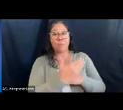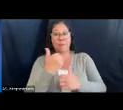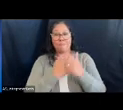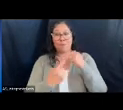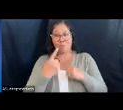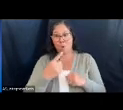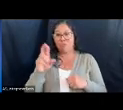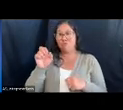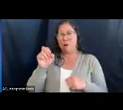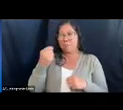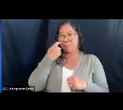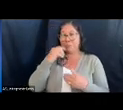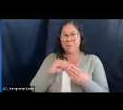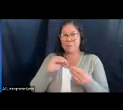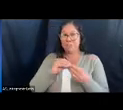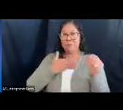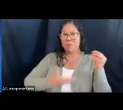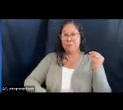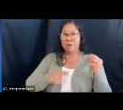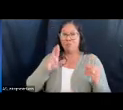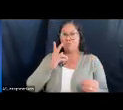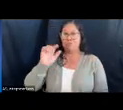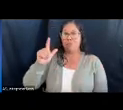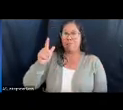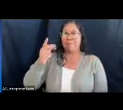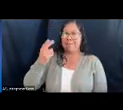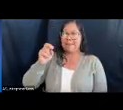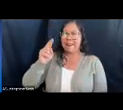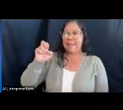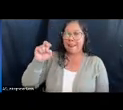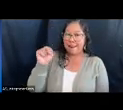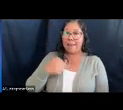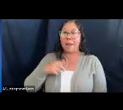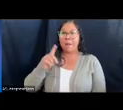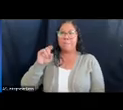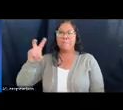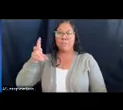as Robin said, my name is Rachel Heenan. I'm the division director of special education at the